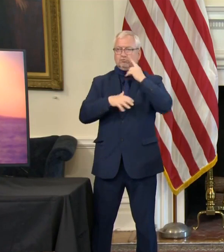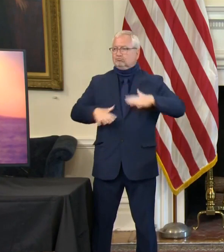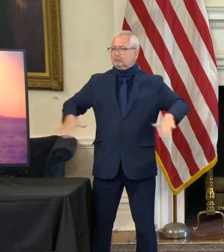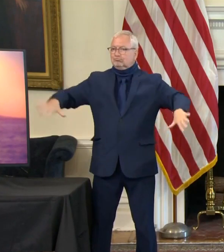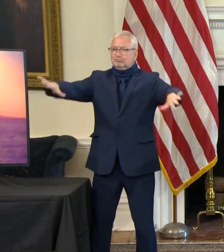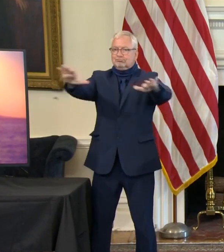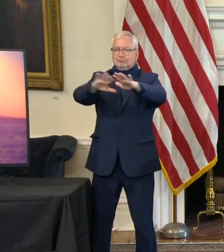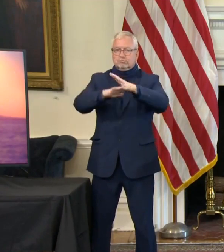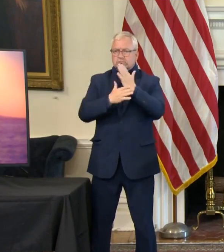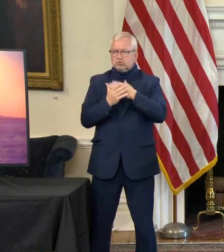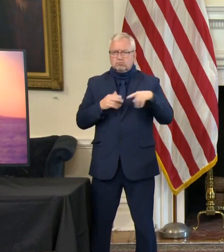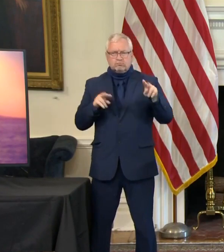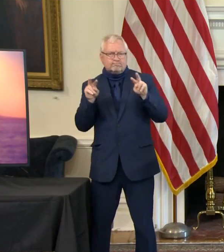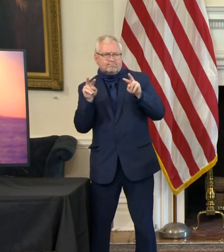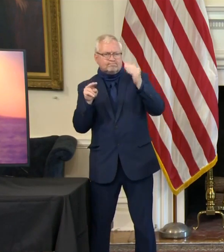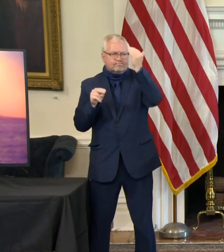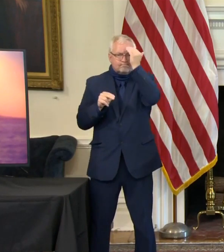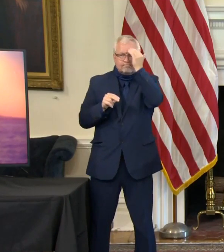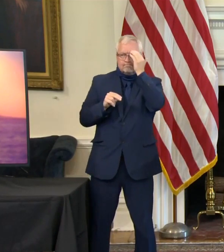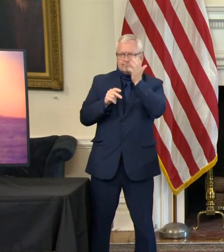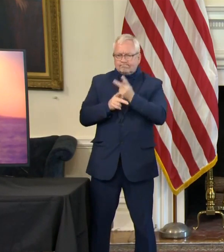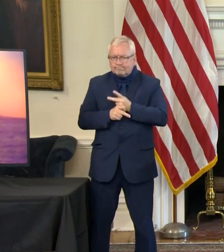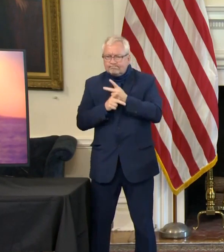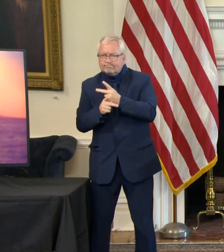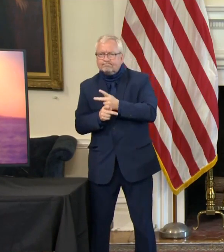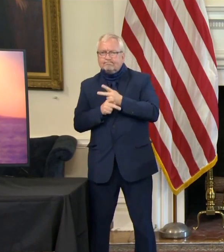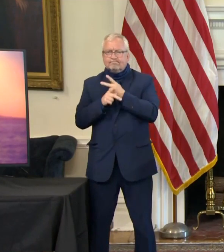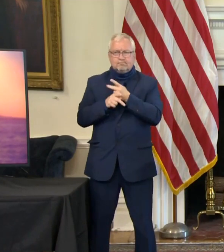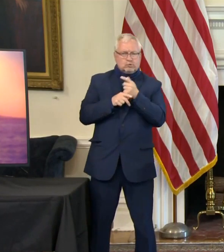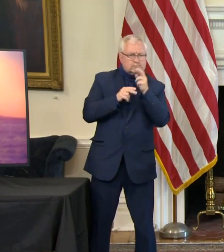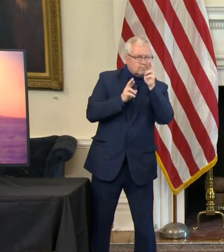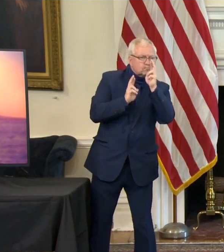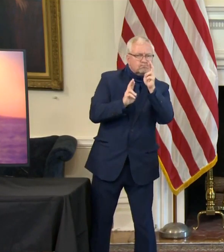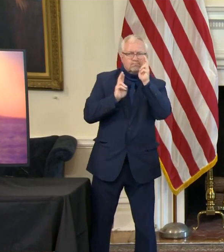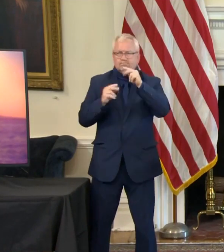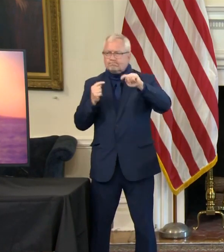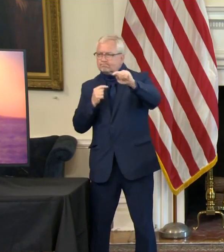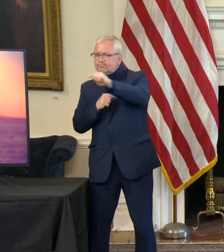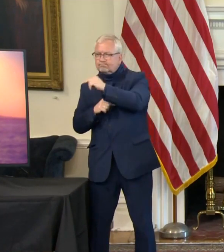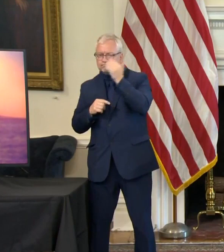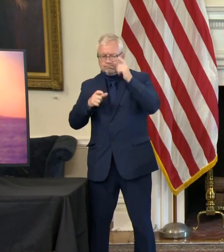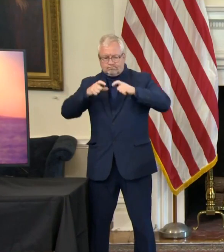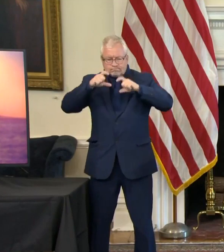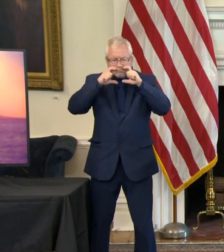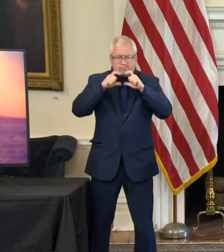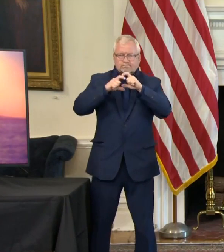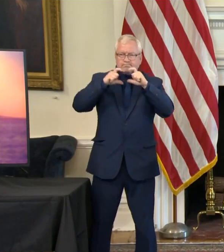SOME PEOPLE’S BEHAVIOR IS RECKLESS. THE VAST MAJORITY OF PEOPLE ARE PAYING ATTENTION. THERE BEEN THOUGHTFUL.